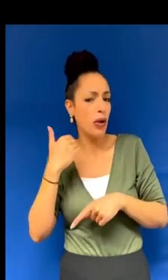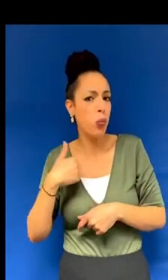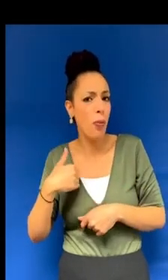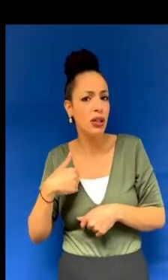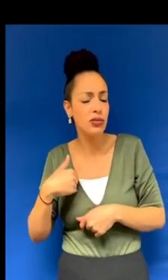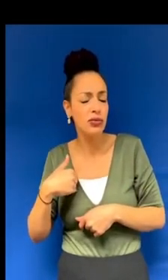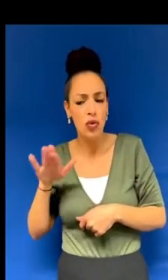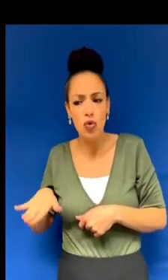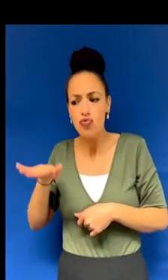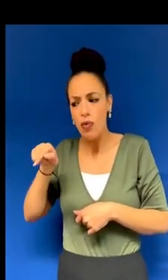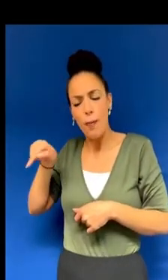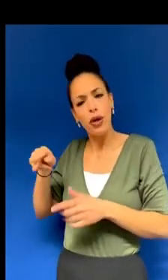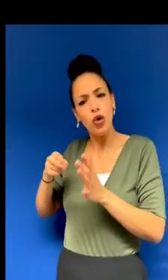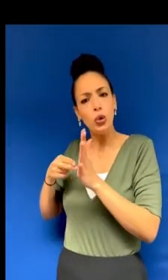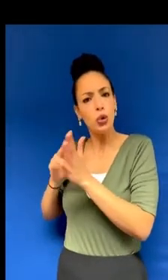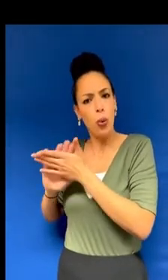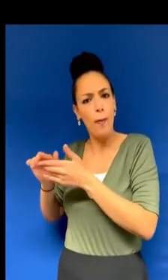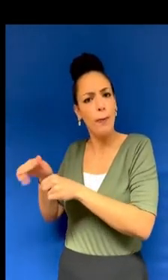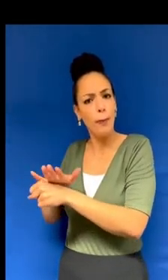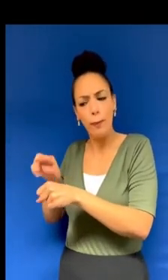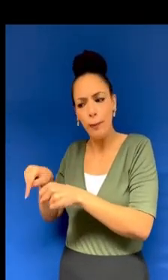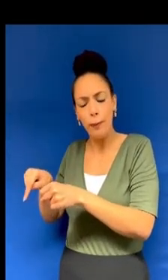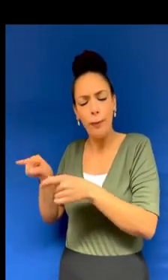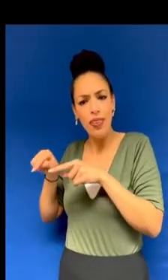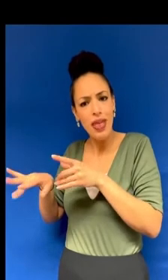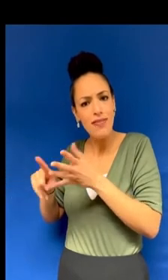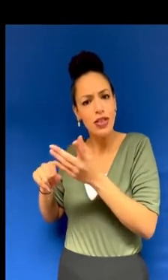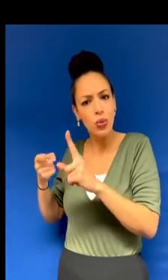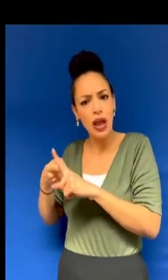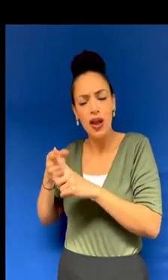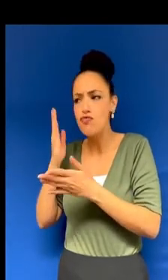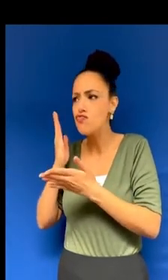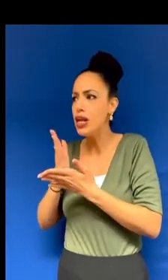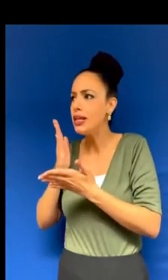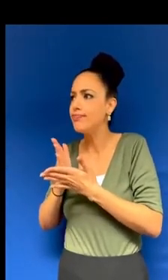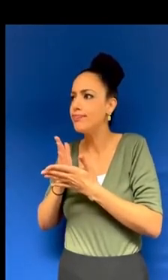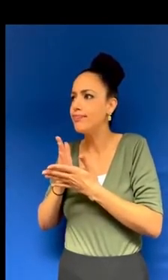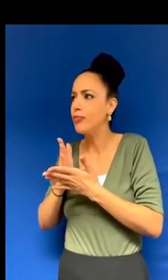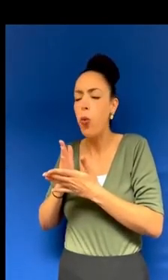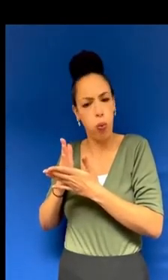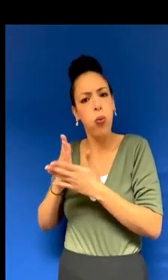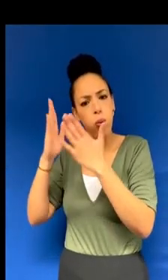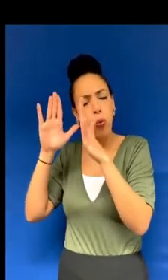like I love it, I just feel blessed, and I think as well as a Black woman, like